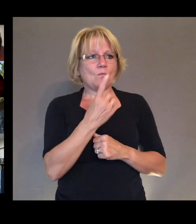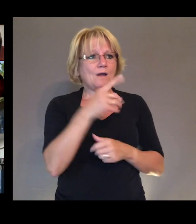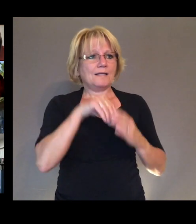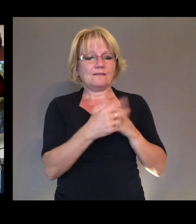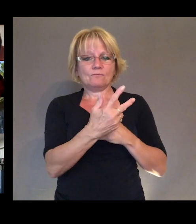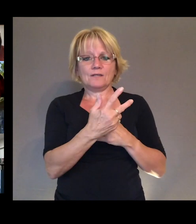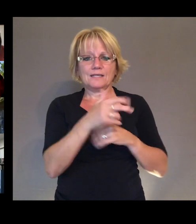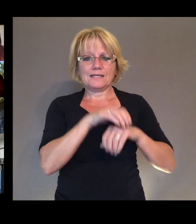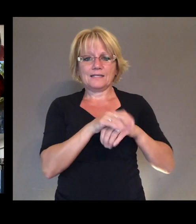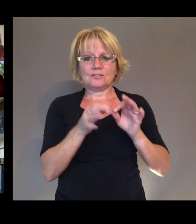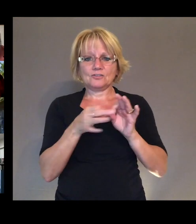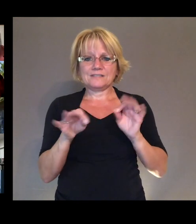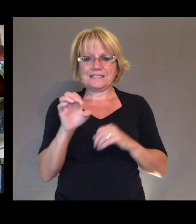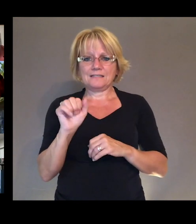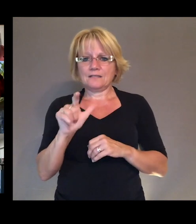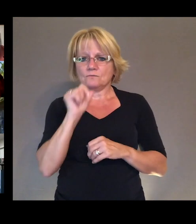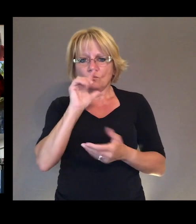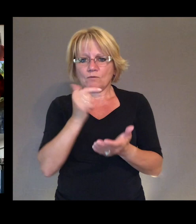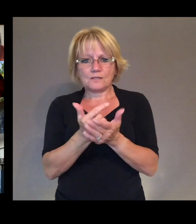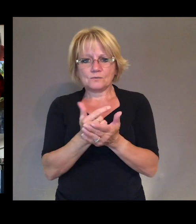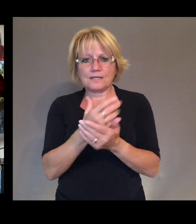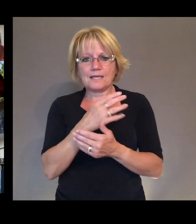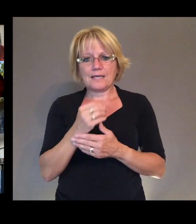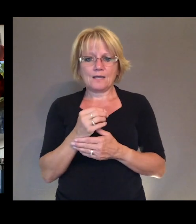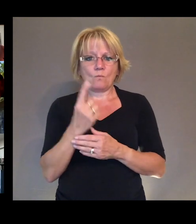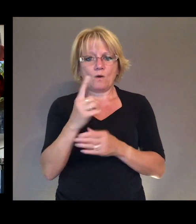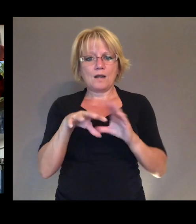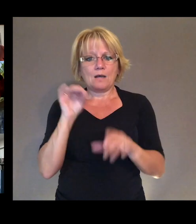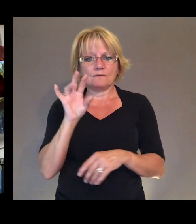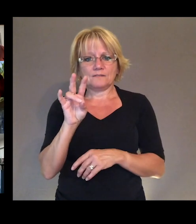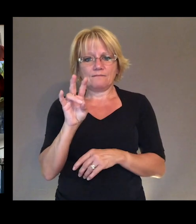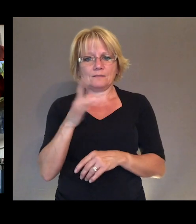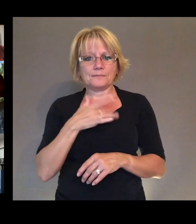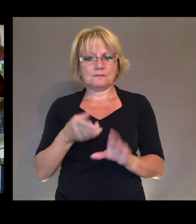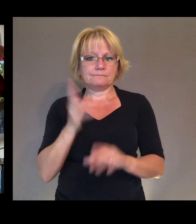And one in seven drop out, mostly because they get into this pipeline of testing